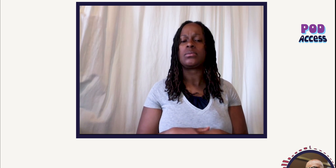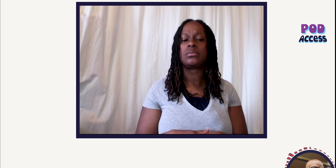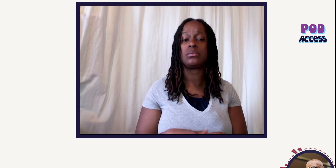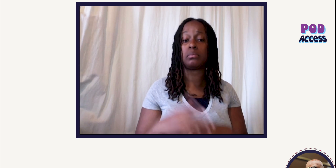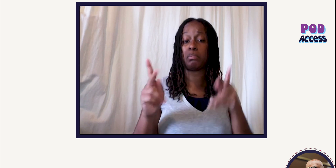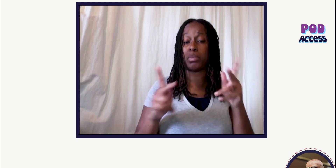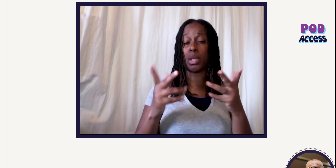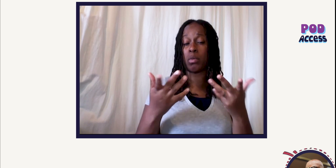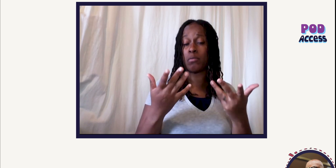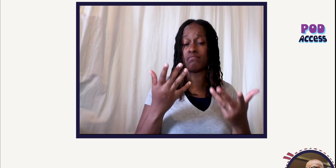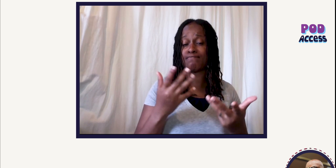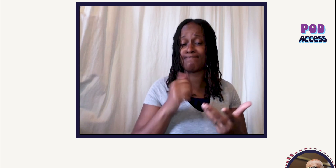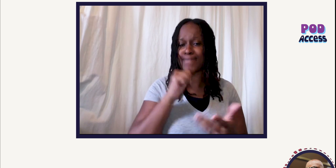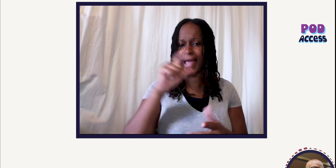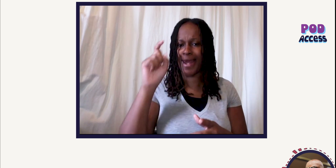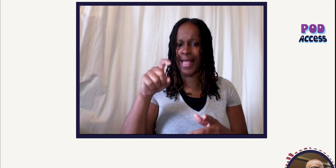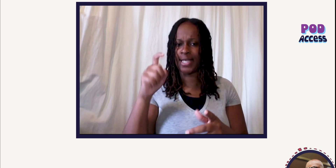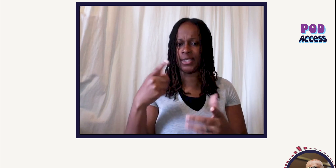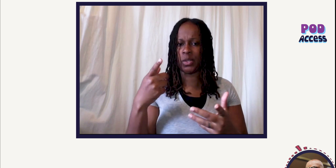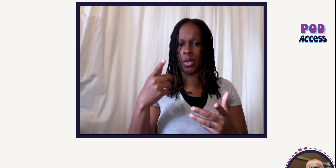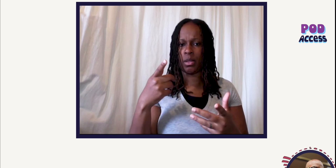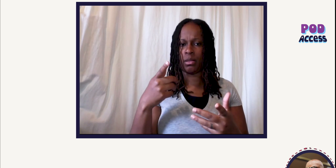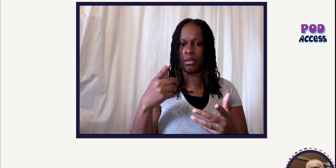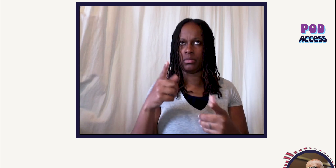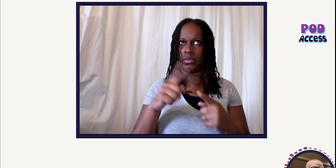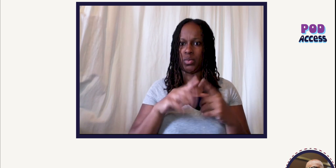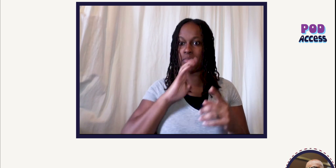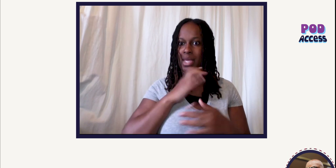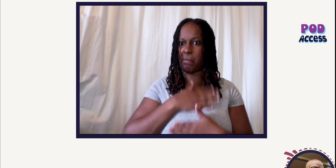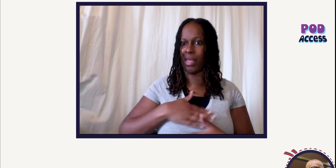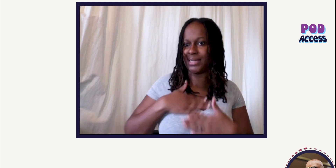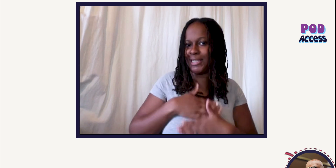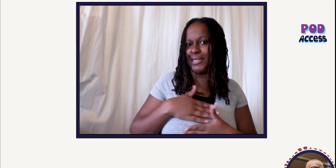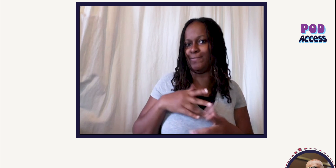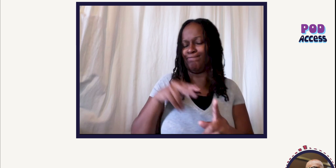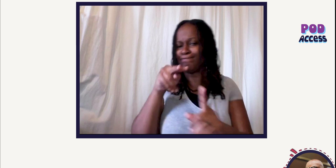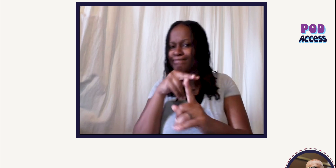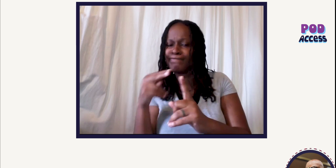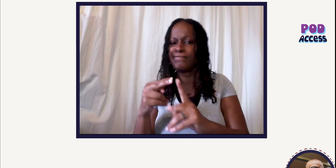People are not necessarily beholden to be pleasant to what you’re putting out into the world.